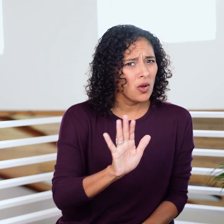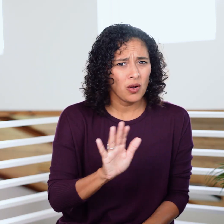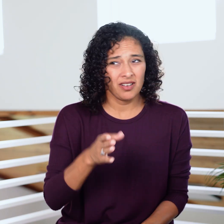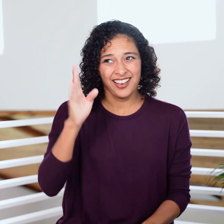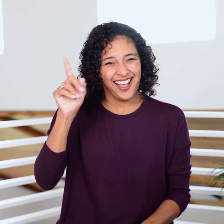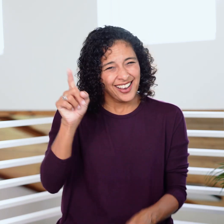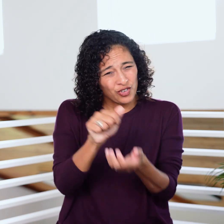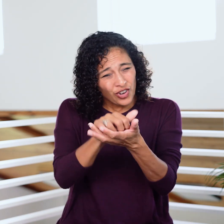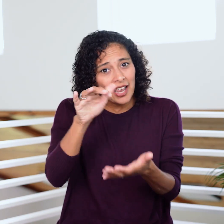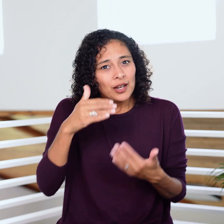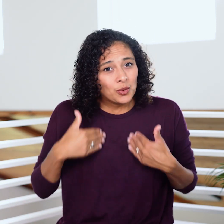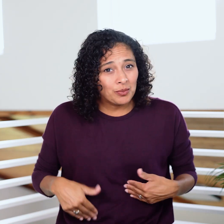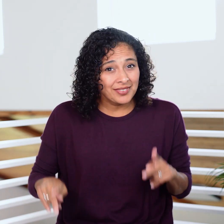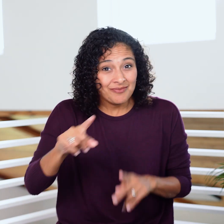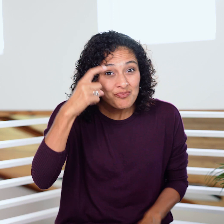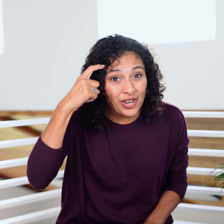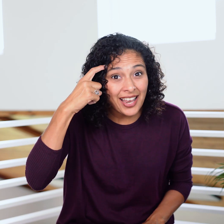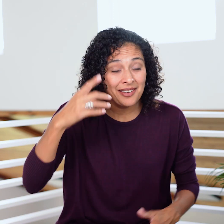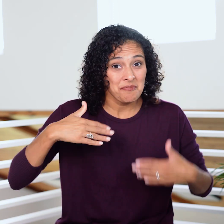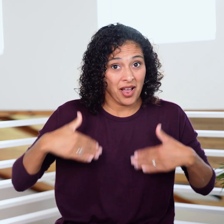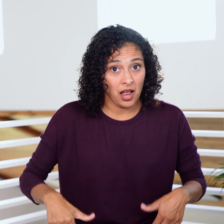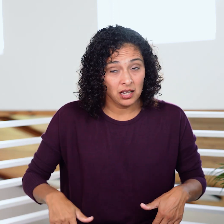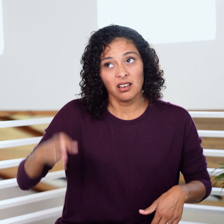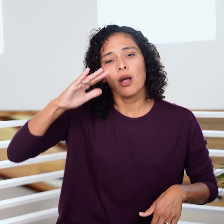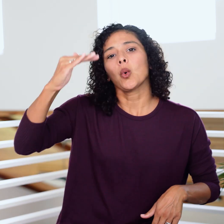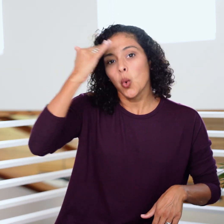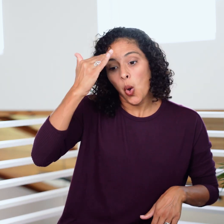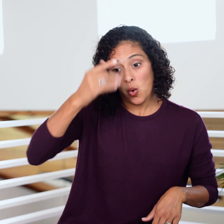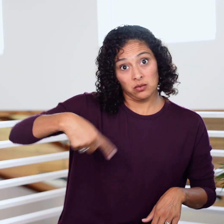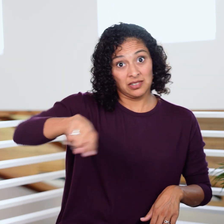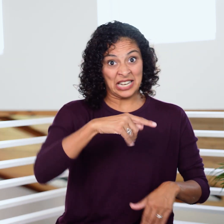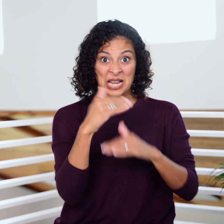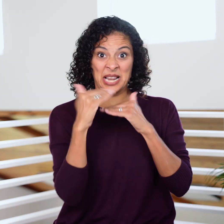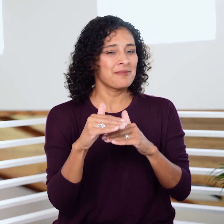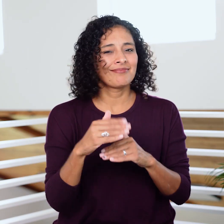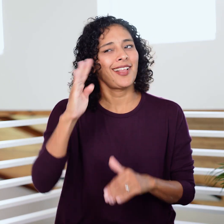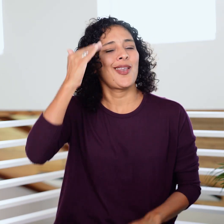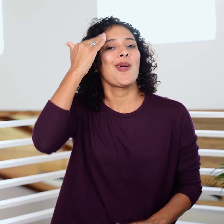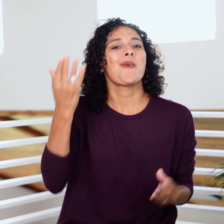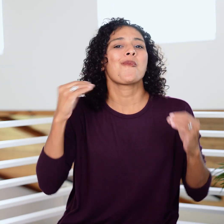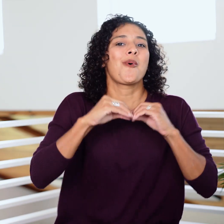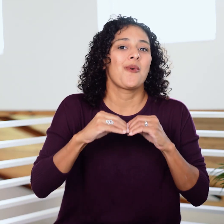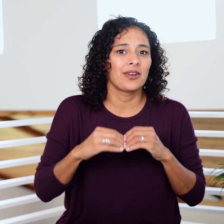The God who made the human brain and body certainly isn’t limited to the number of their functions we’re currently aware of.